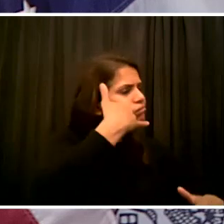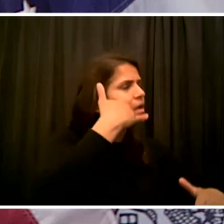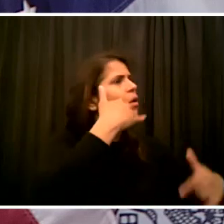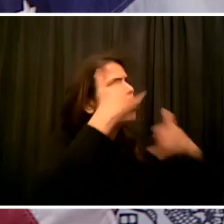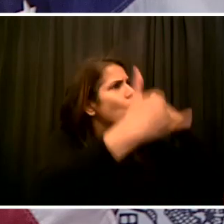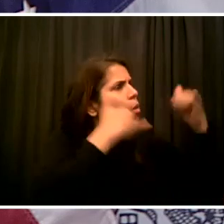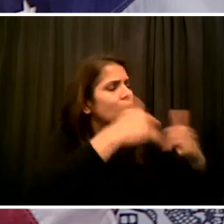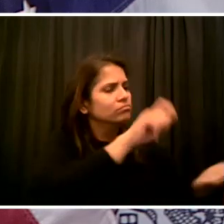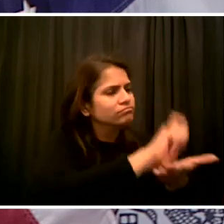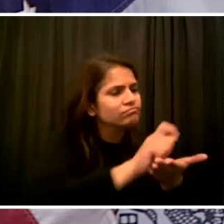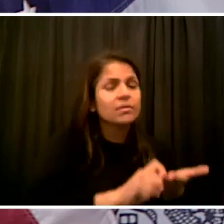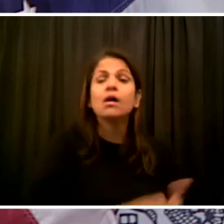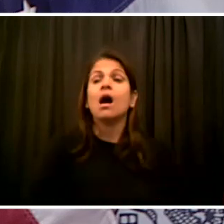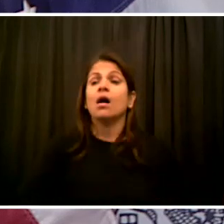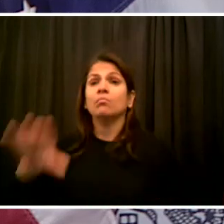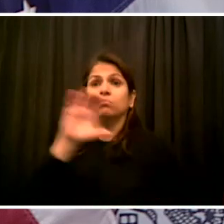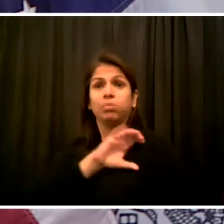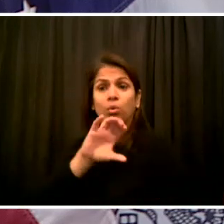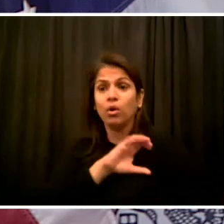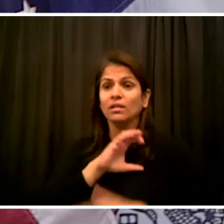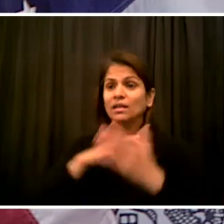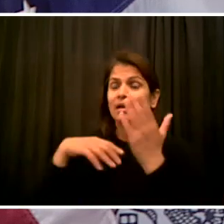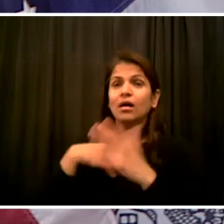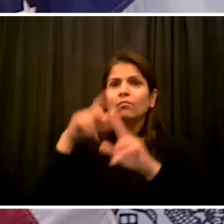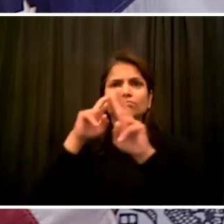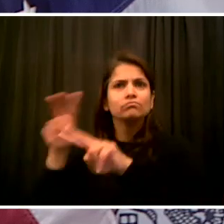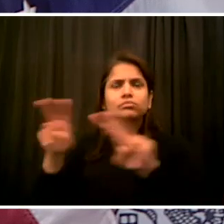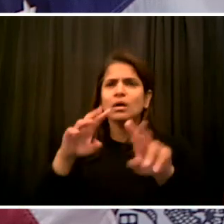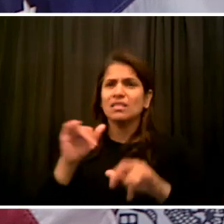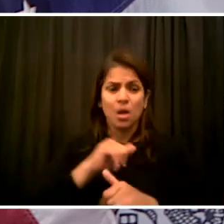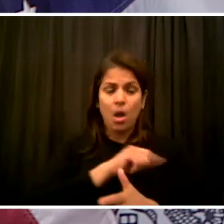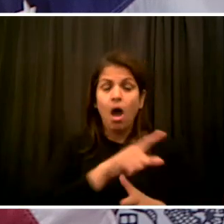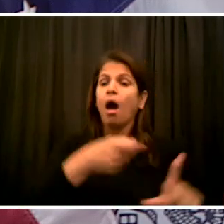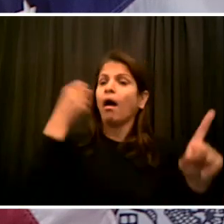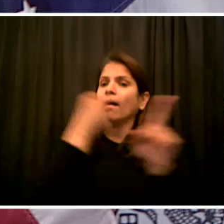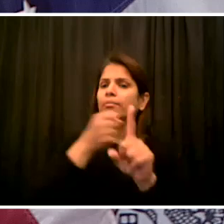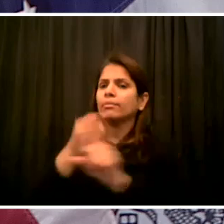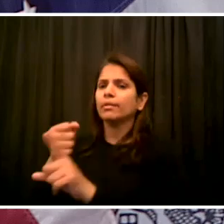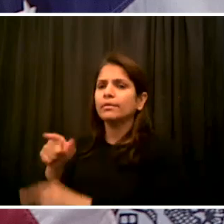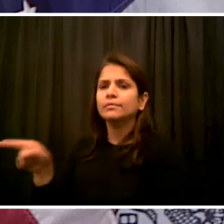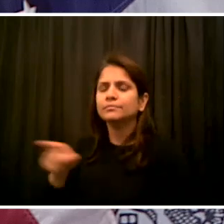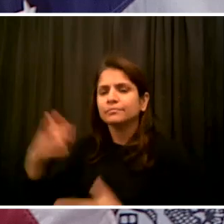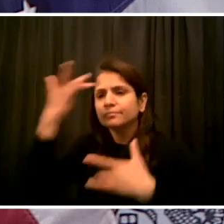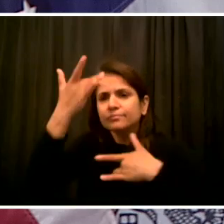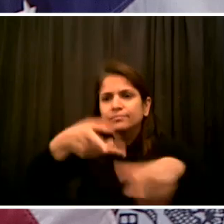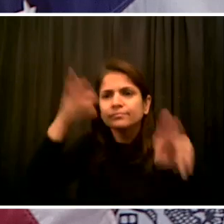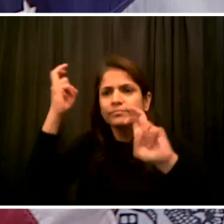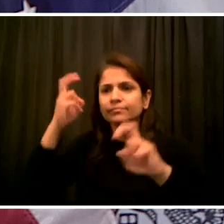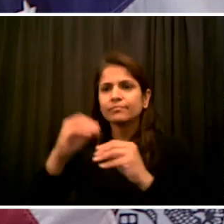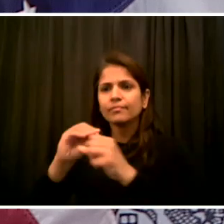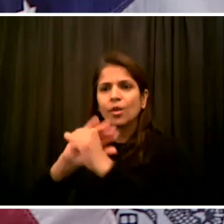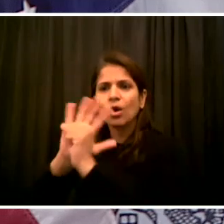CCEONRNED ABOUT. AND WE'RE WORKING,AV HING DISCUSSIONS WITH THE UNION, THAT